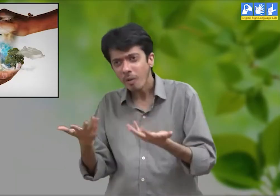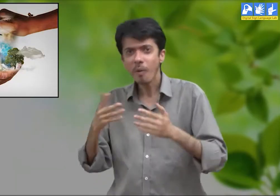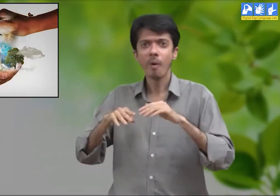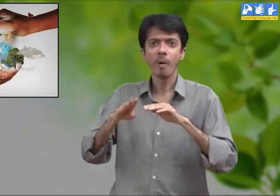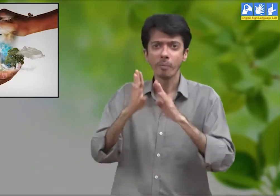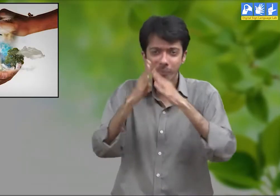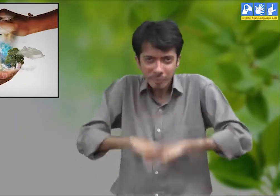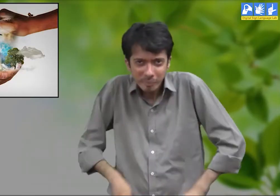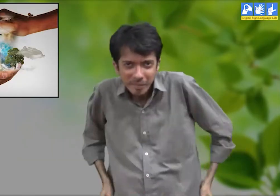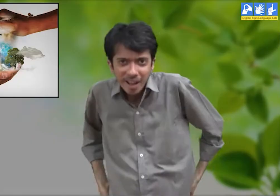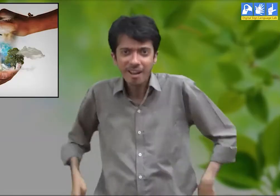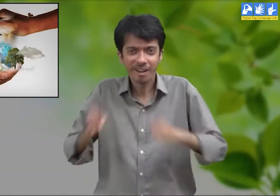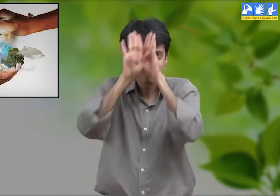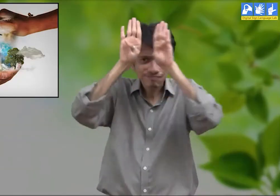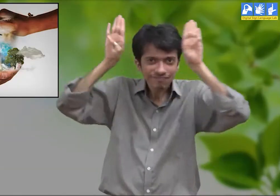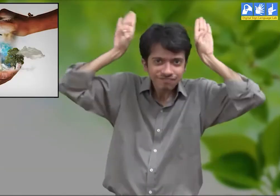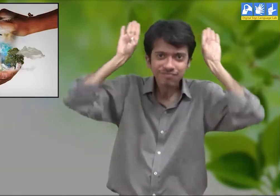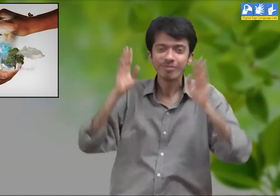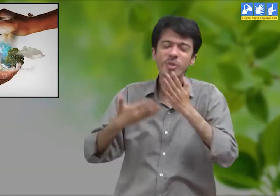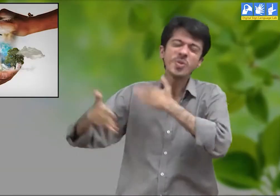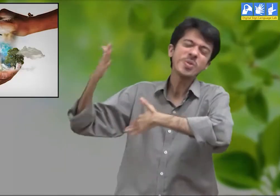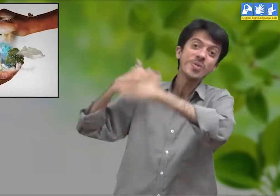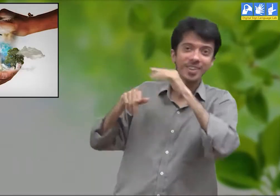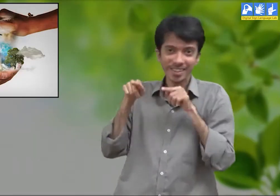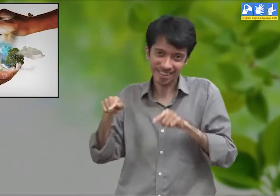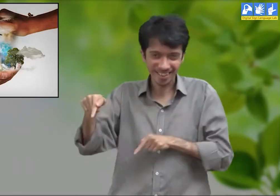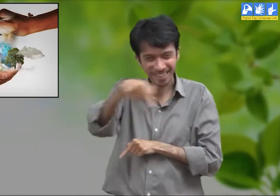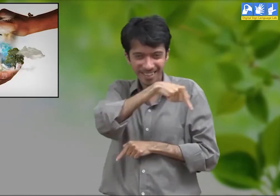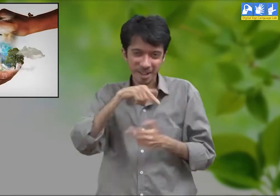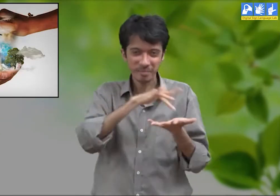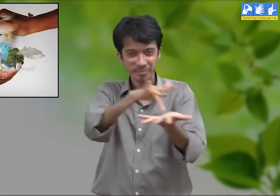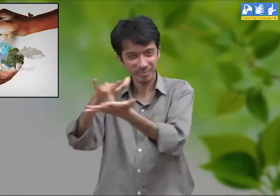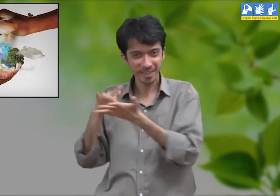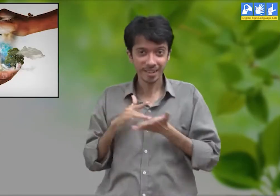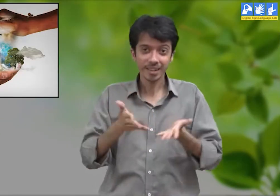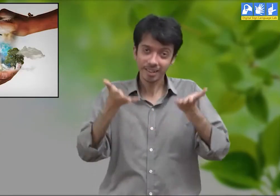They had developed practices to ensure that the resources were used in a sustainable manner.